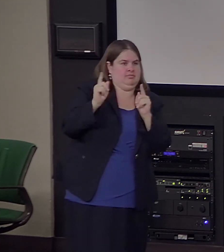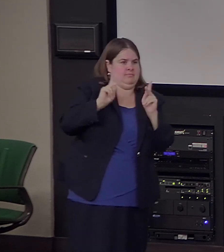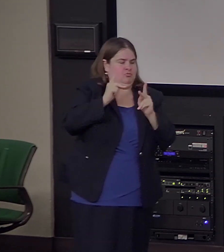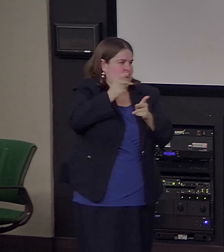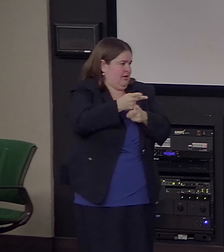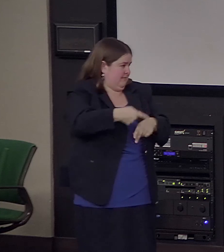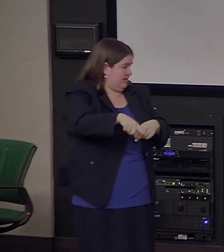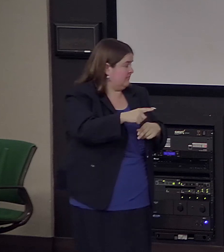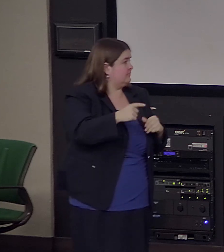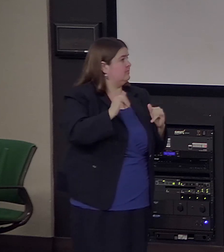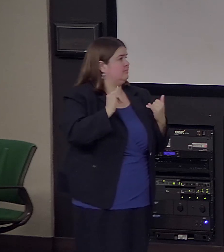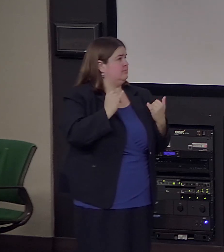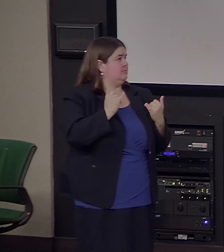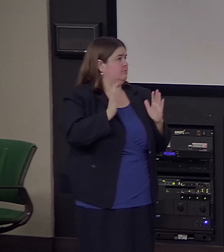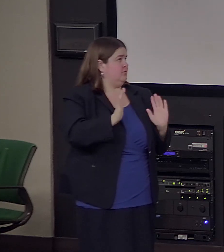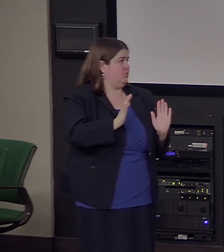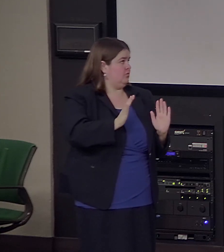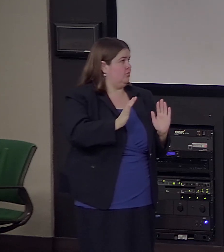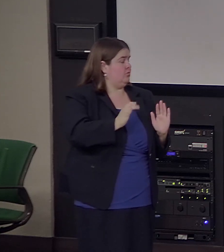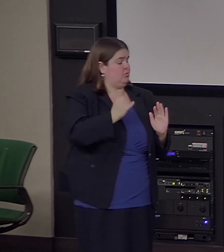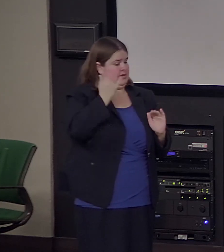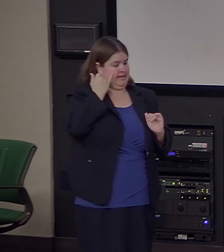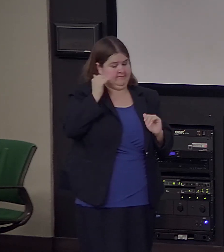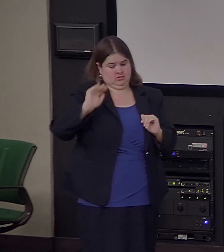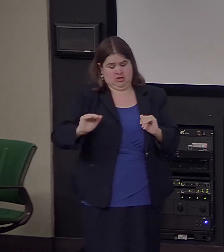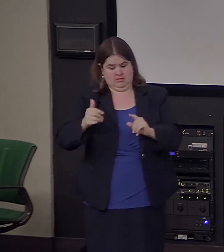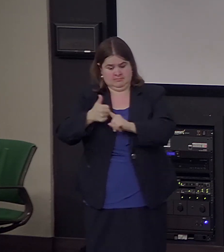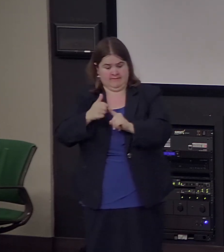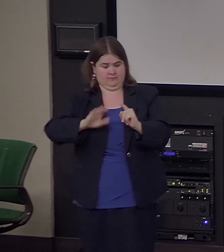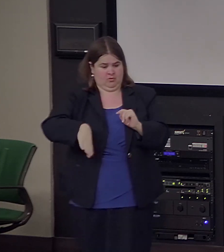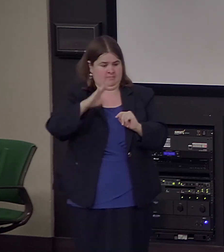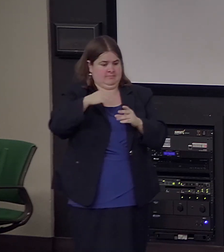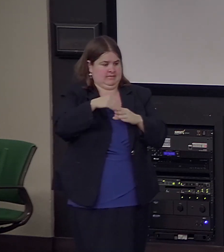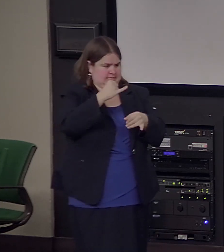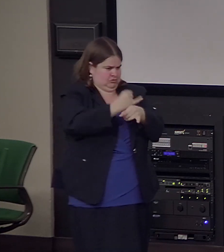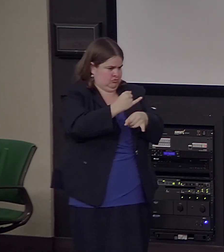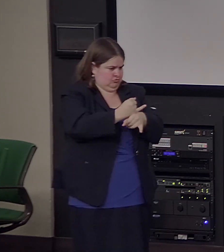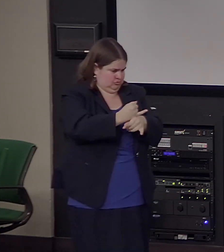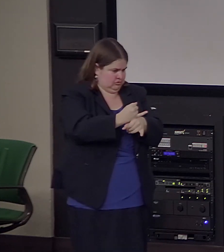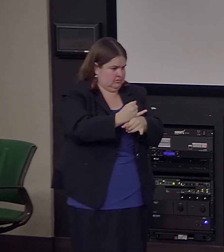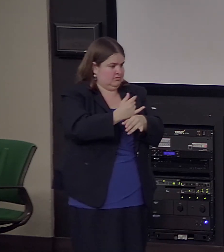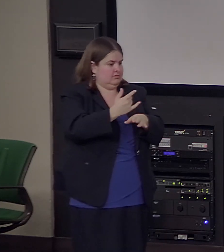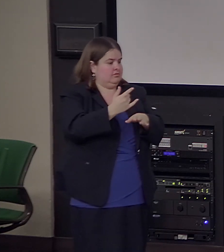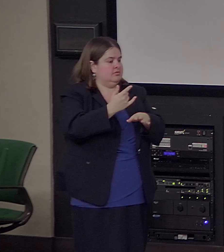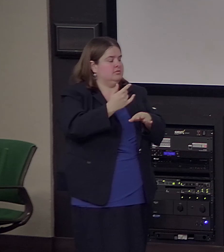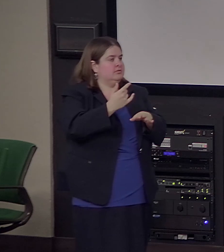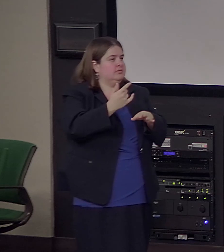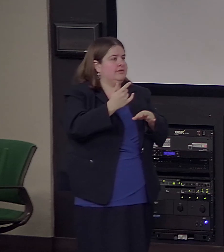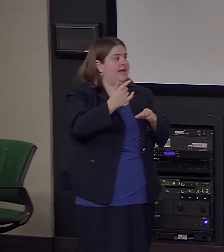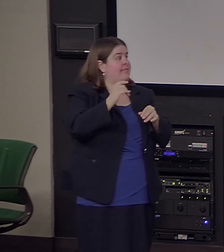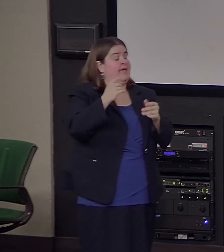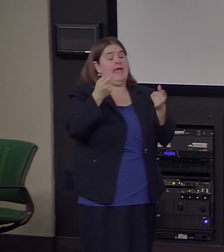Now if you're a child growing up in an institution and somebody, a stranger